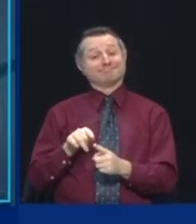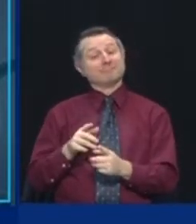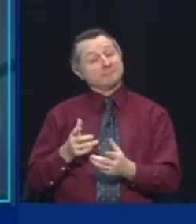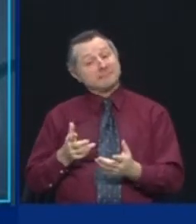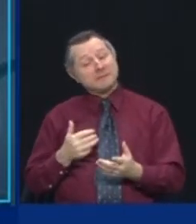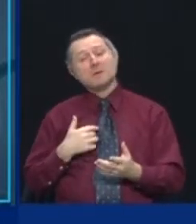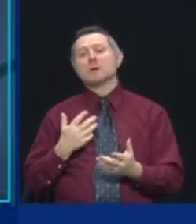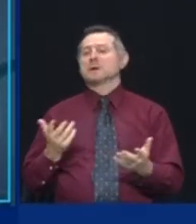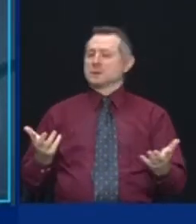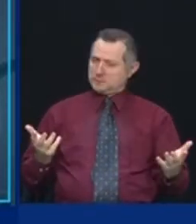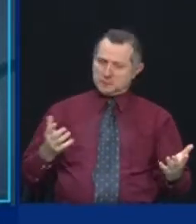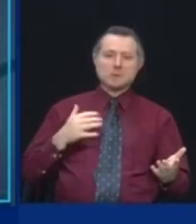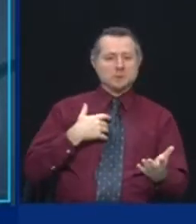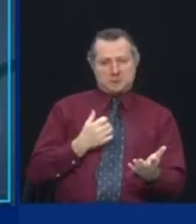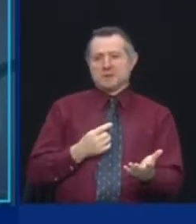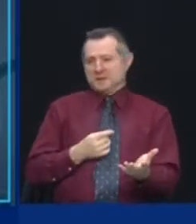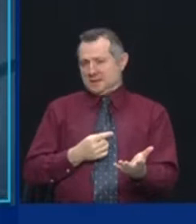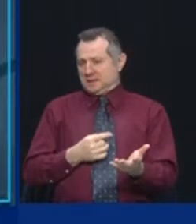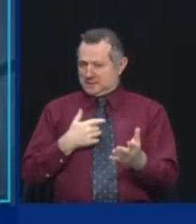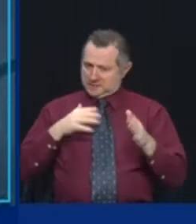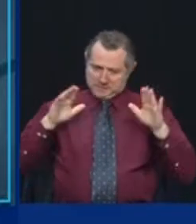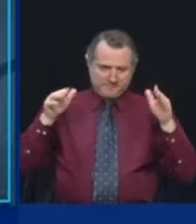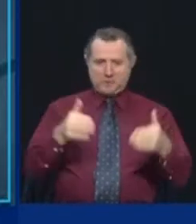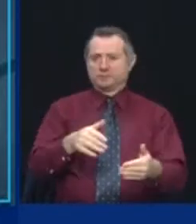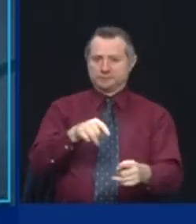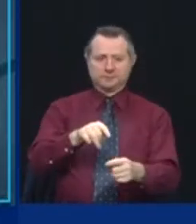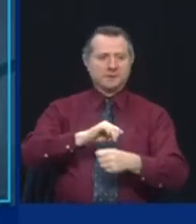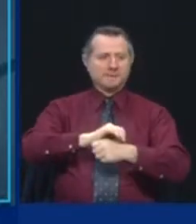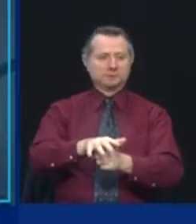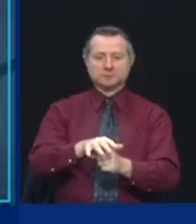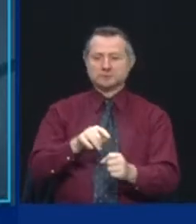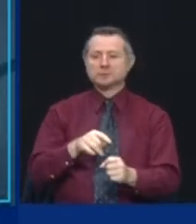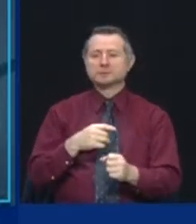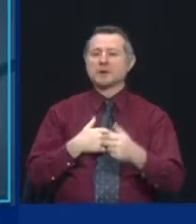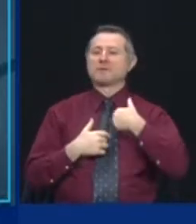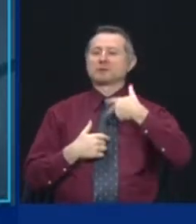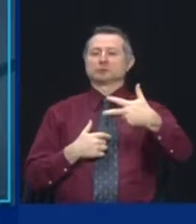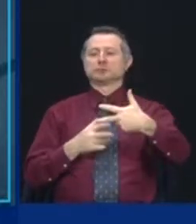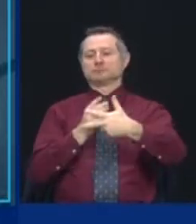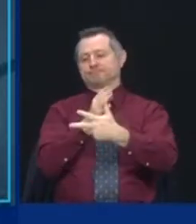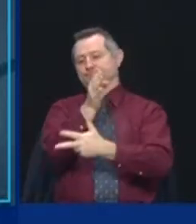SPECIAL BUSINESS. THE COVID, COVID, COVID.